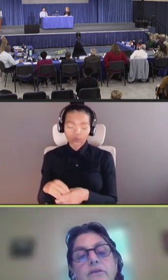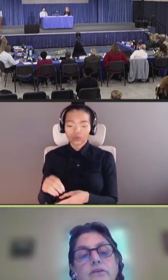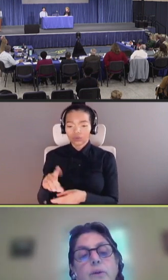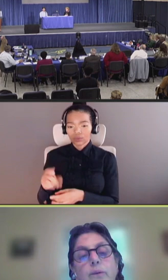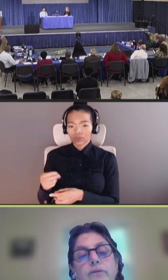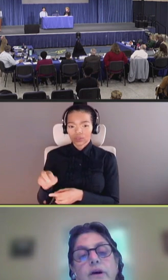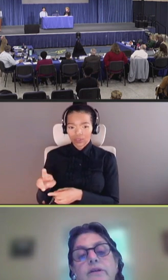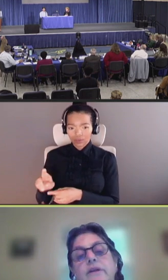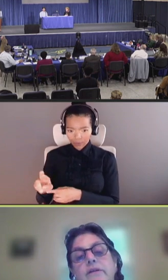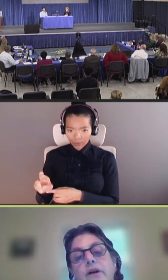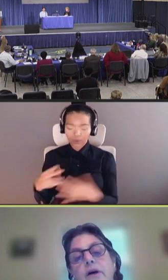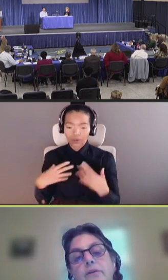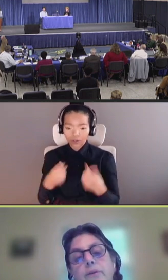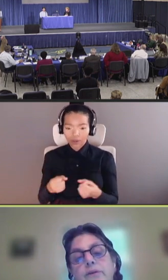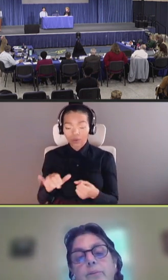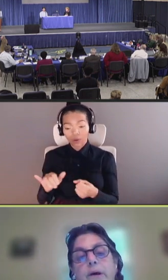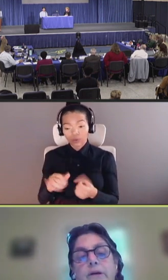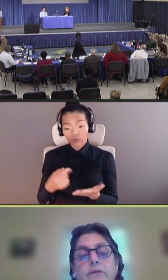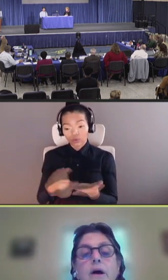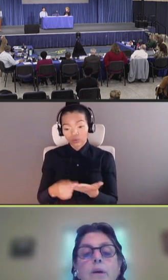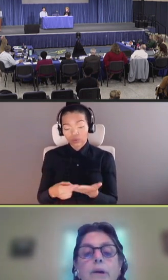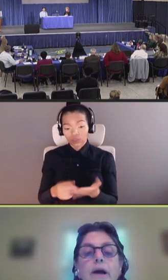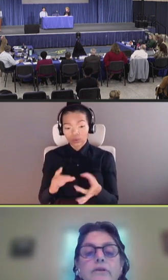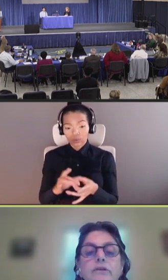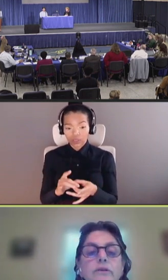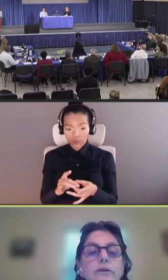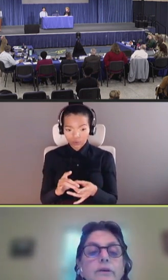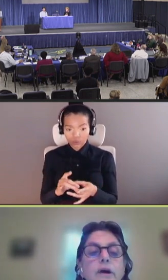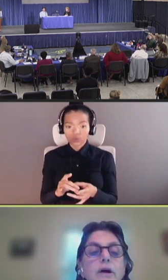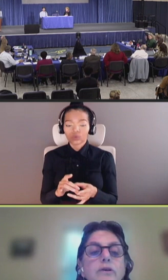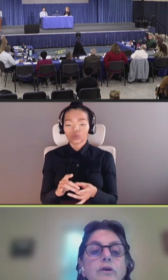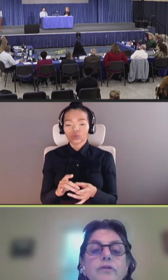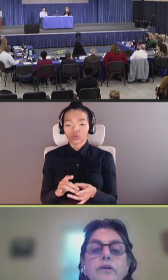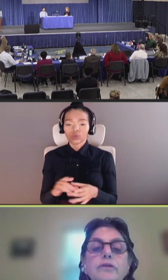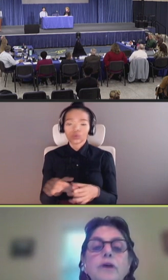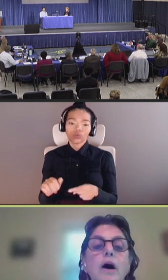what we've done at Denver Health with our best practice alert. So, first off,